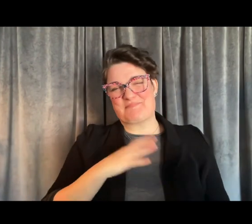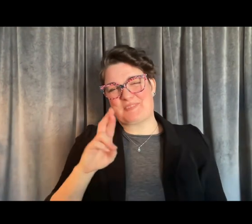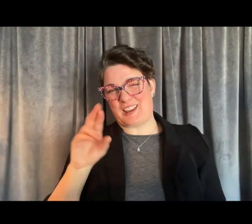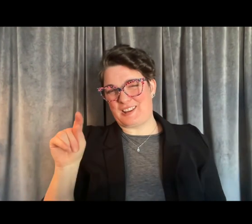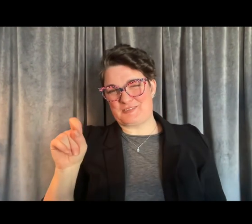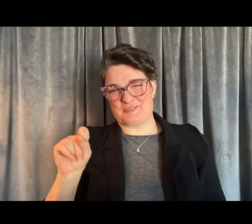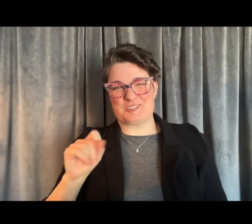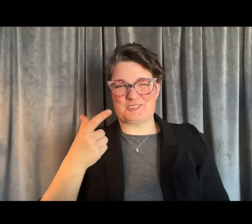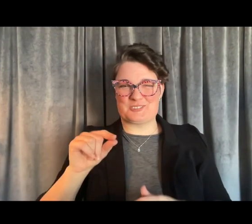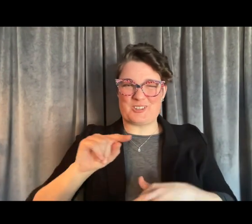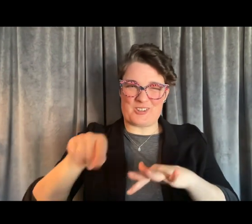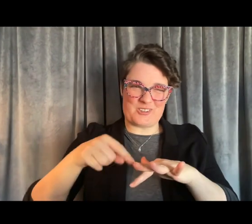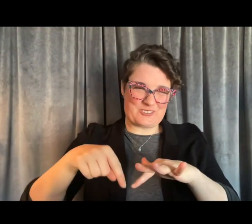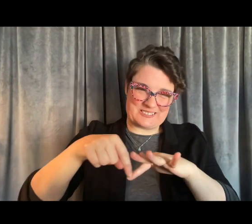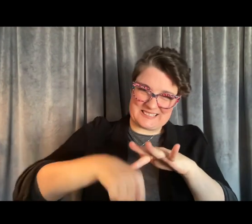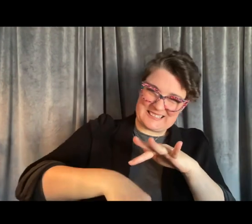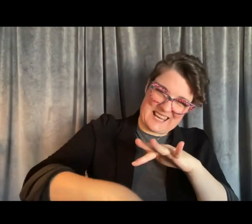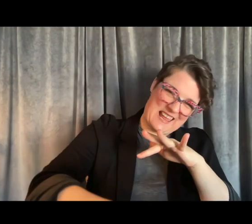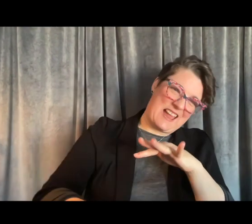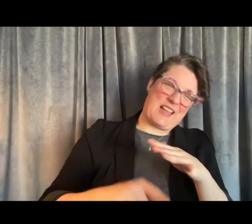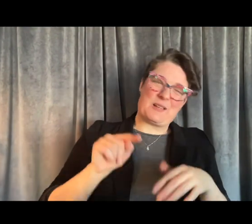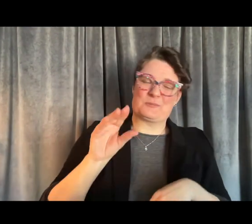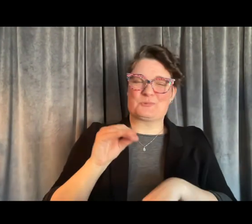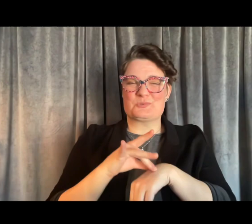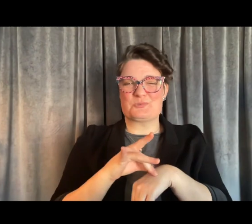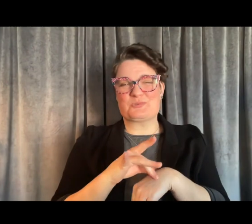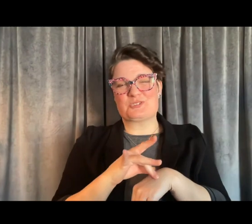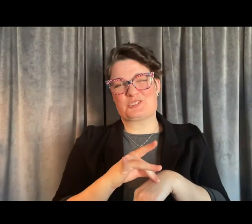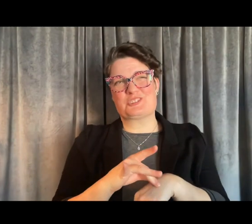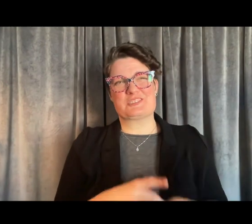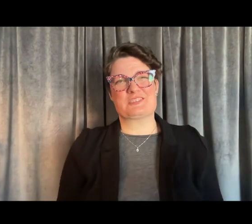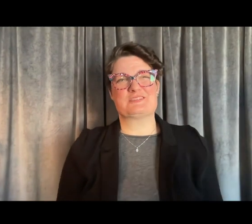My roots go down, down to the earth.